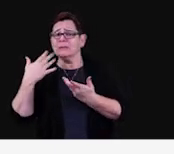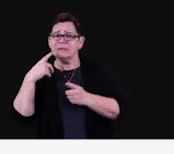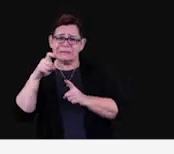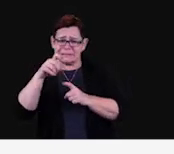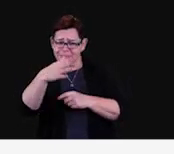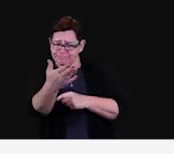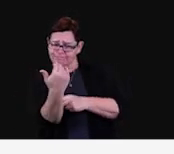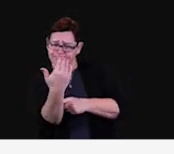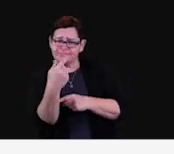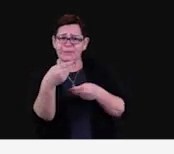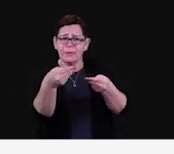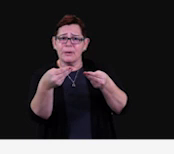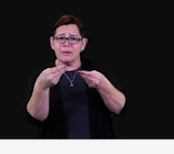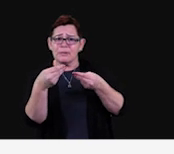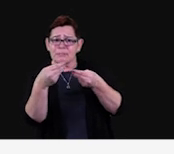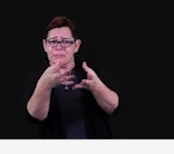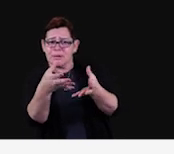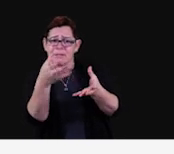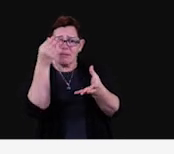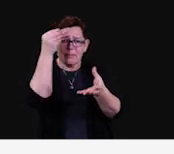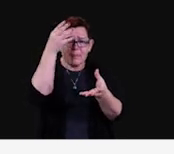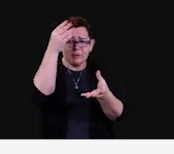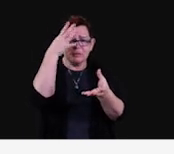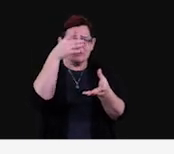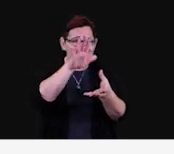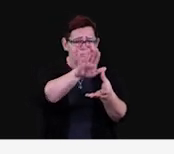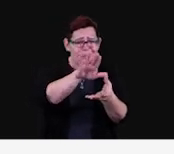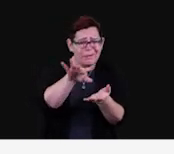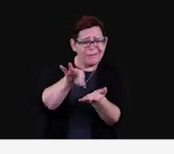your account or ask you to clarify something you’ve shared with us.